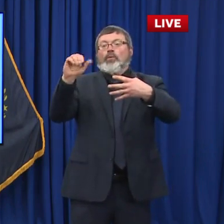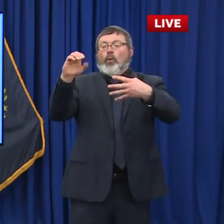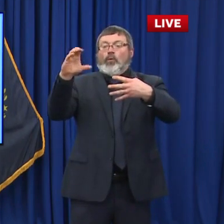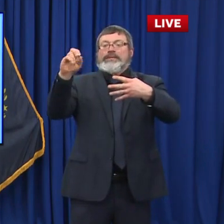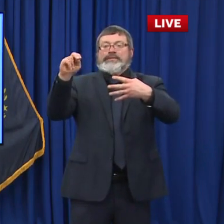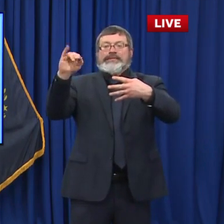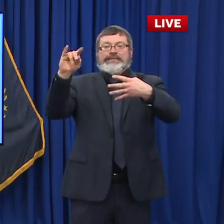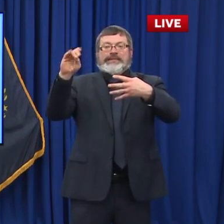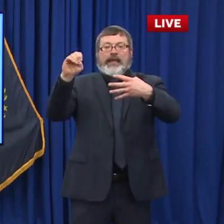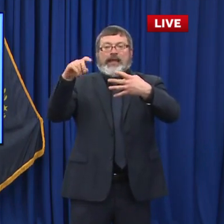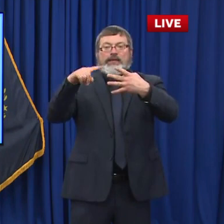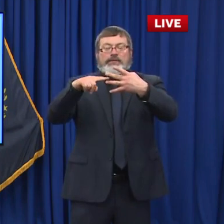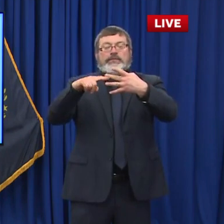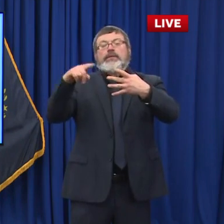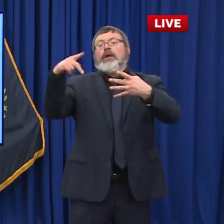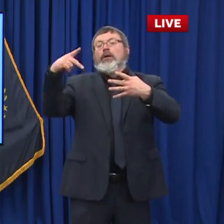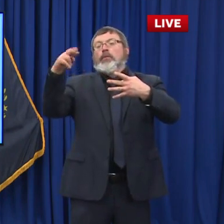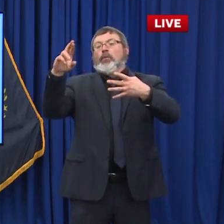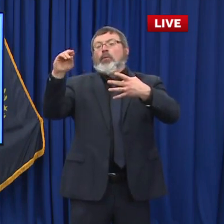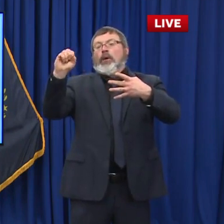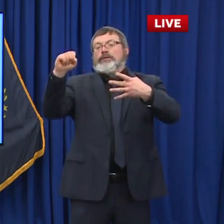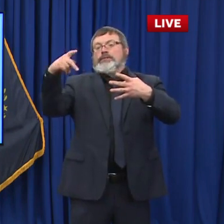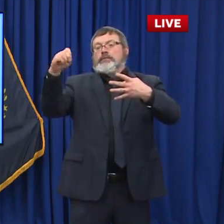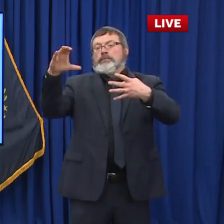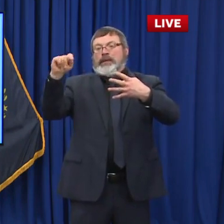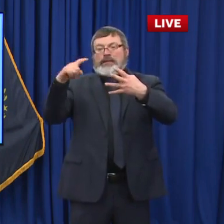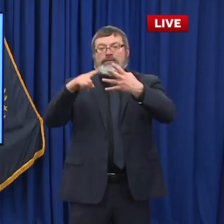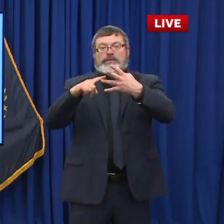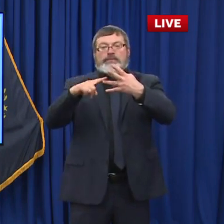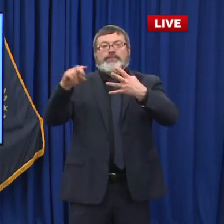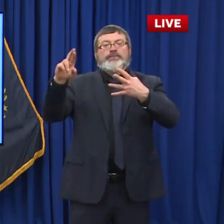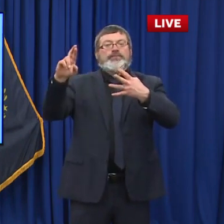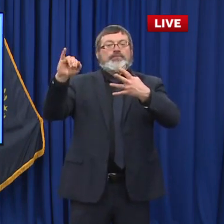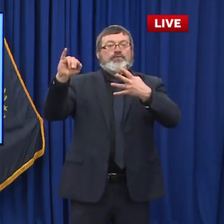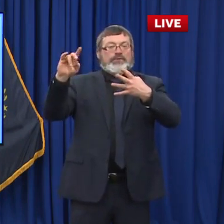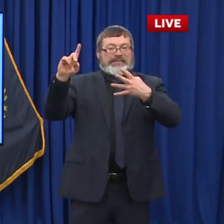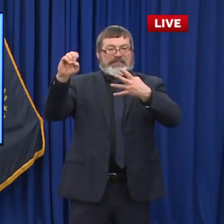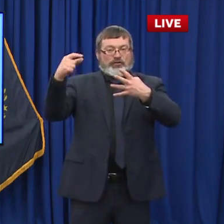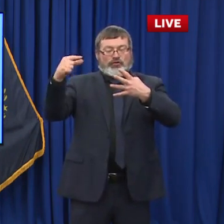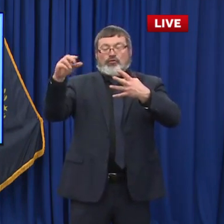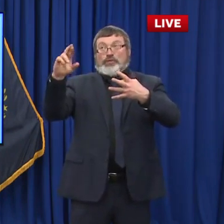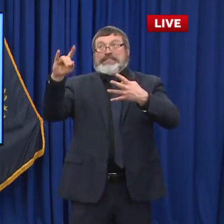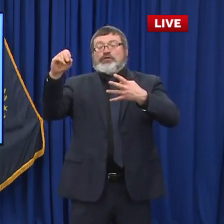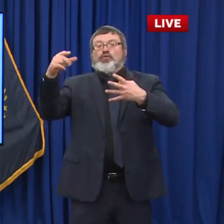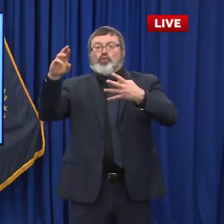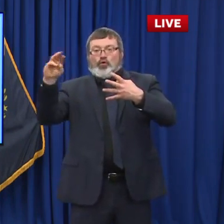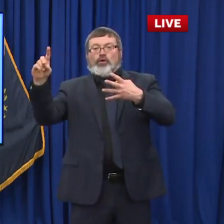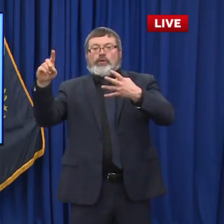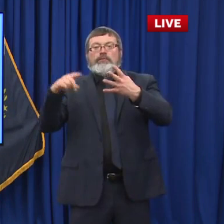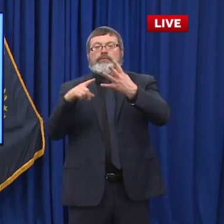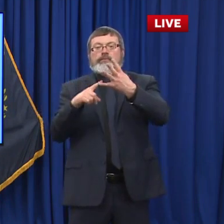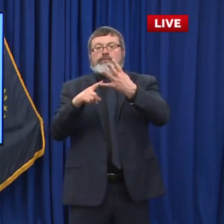WE ARE CLOSING FOUR OUTBREAKS IN LONG-TERM CARE FACILITIES.